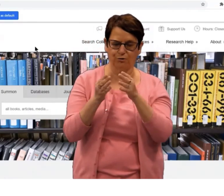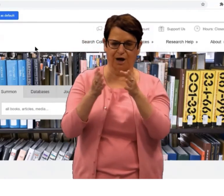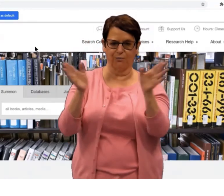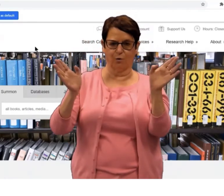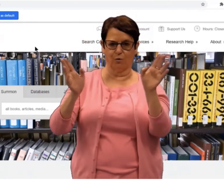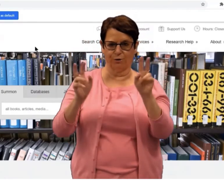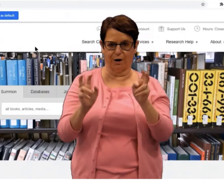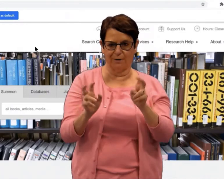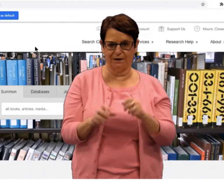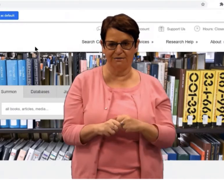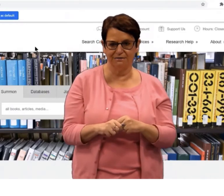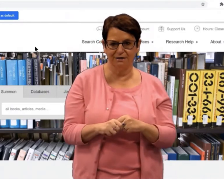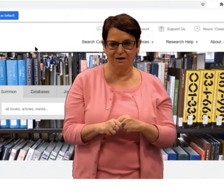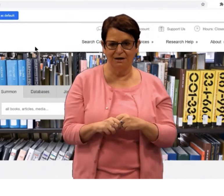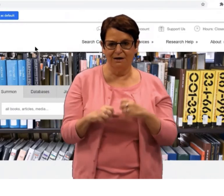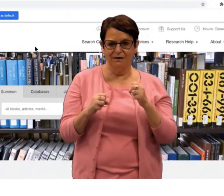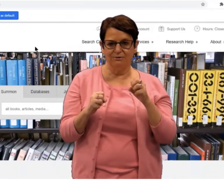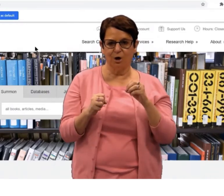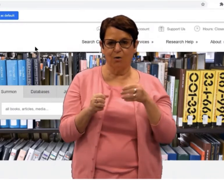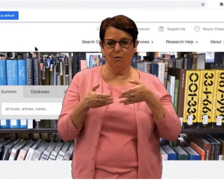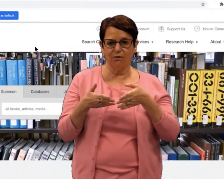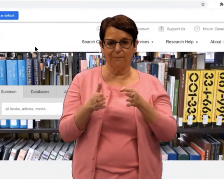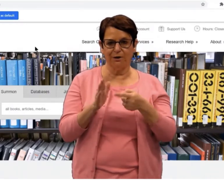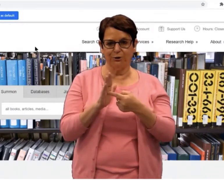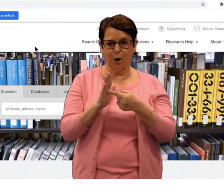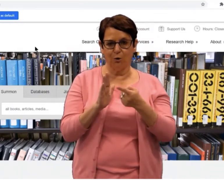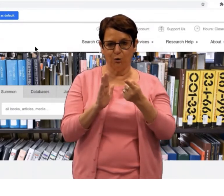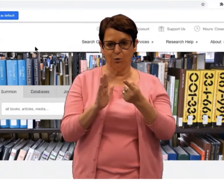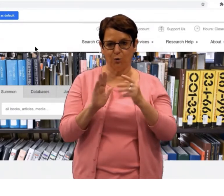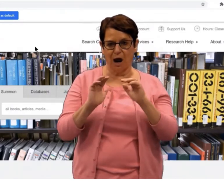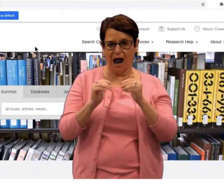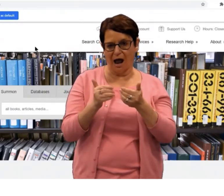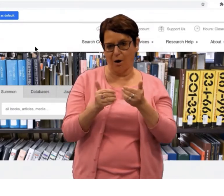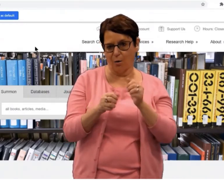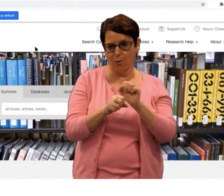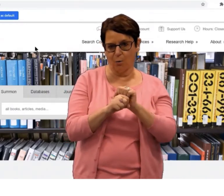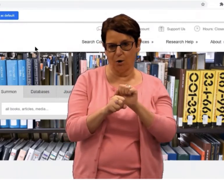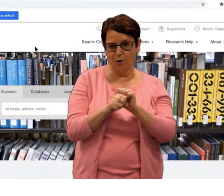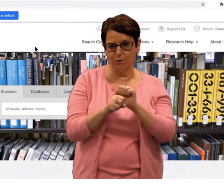This is because maybe it's overwhelming for more general topics.